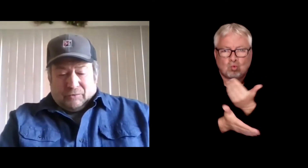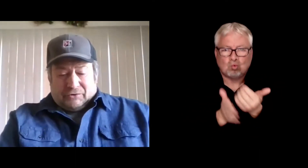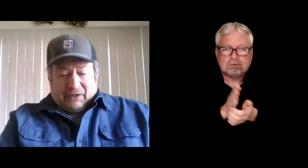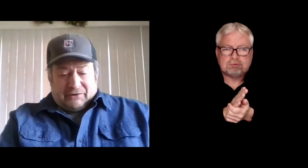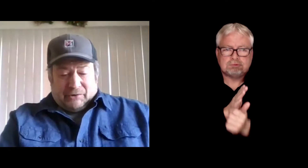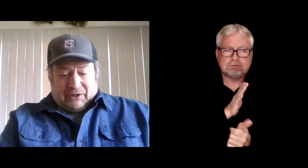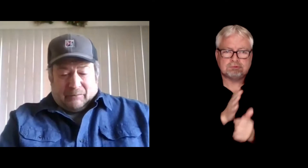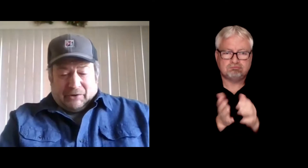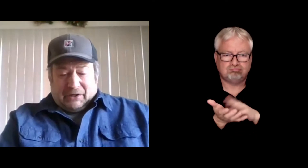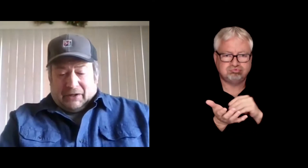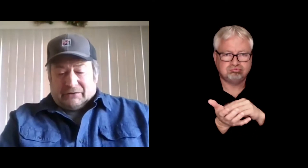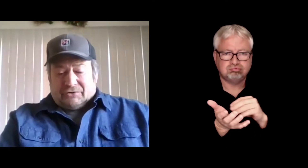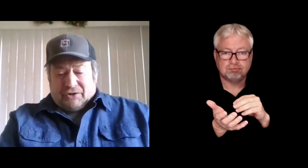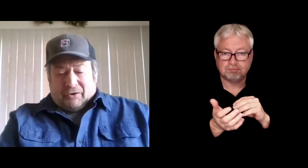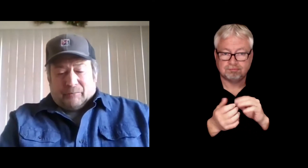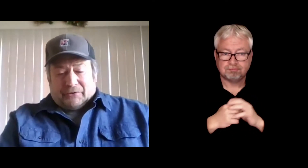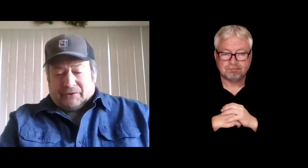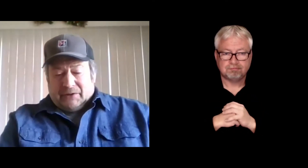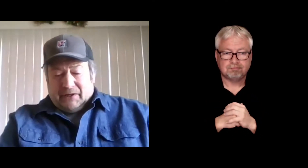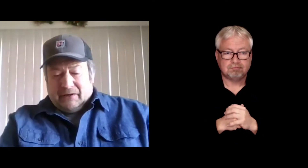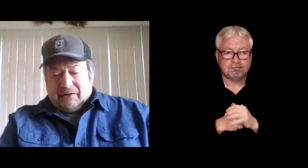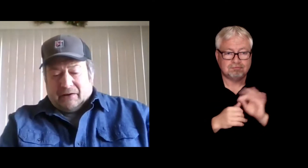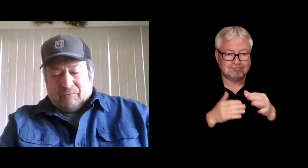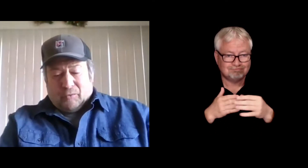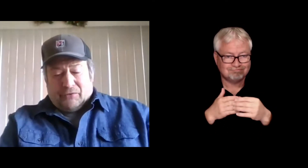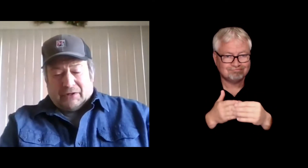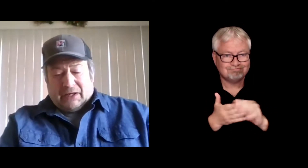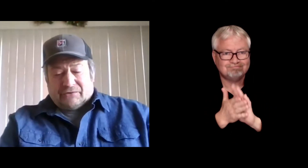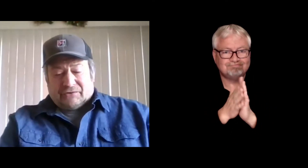which led to becoming elected chairperson on both the AC